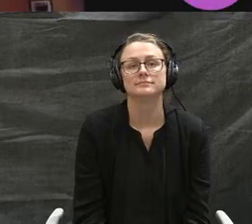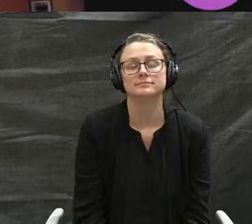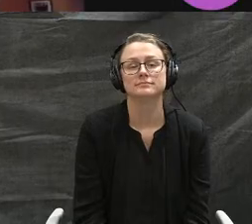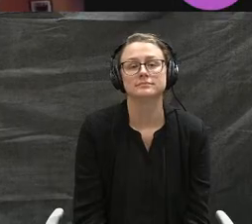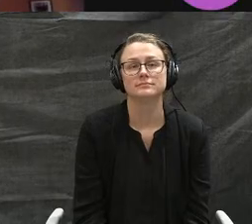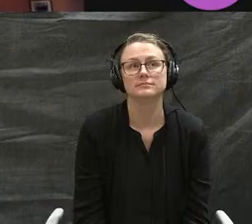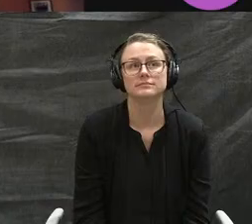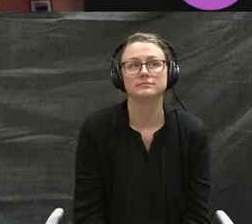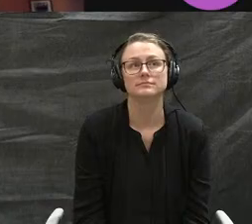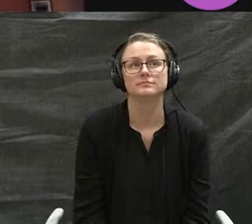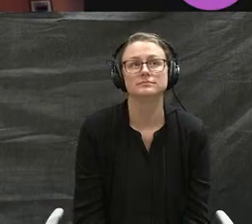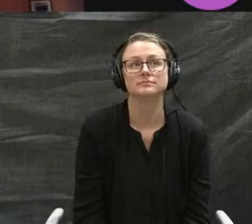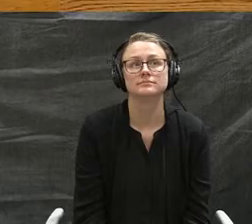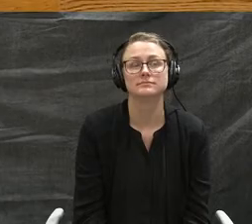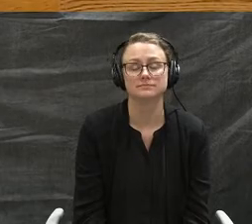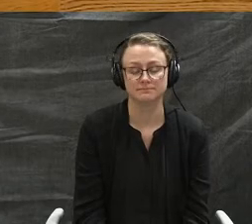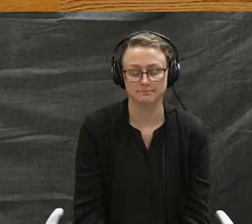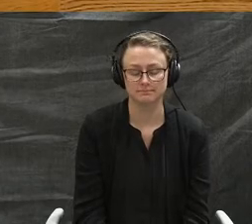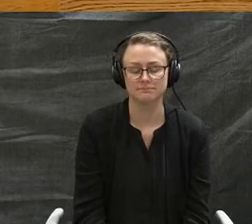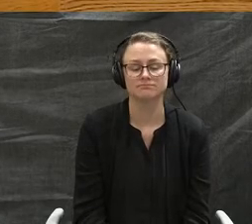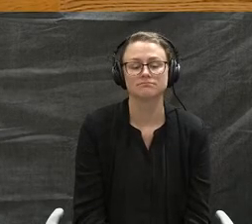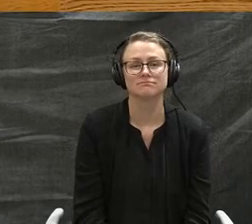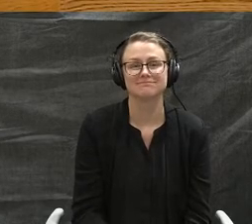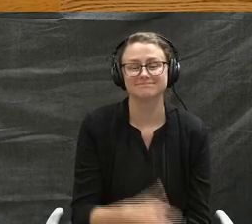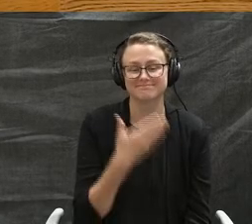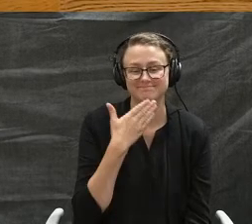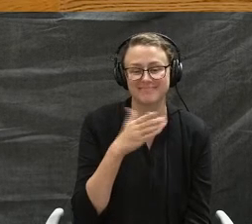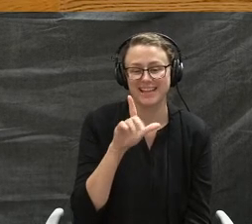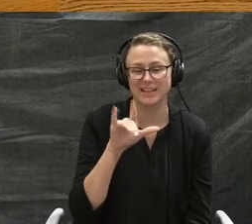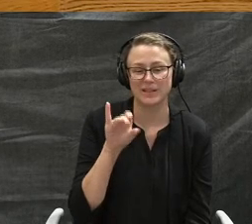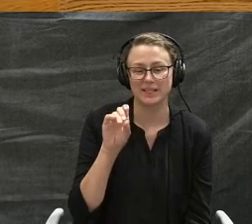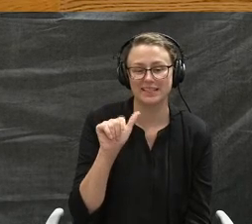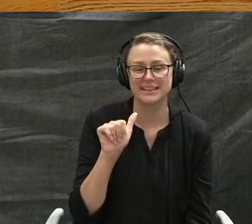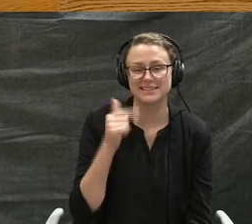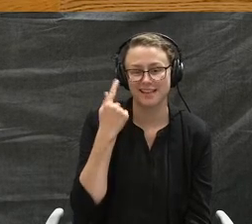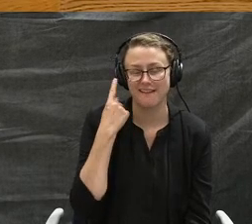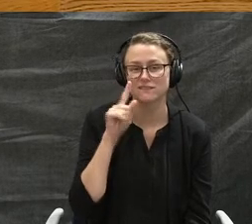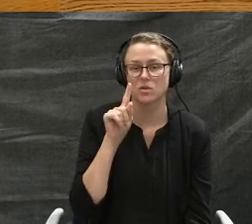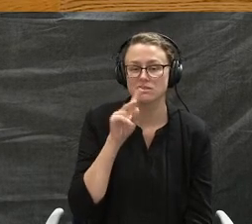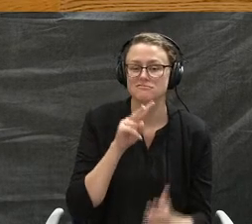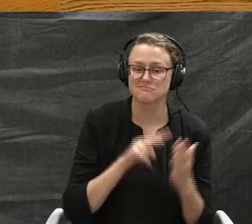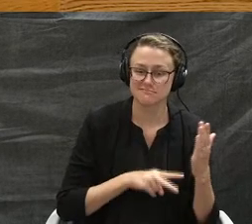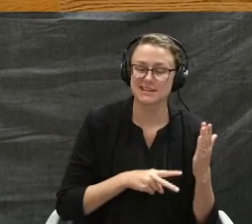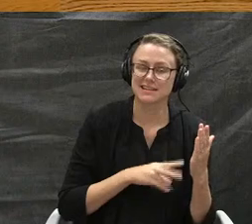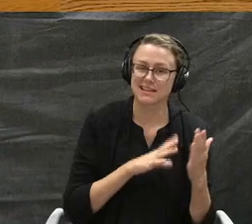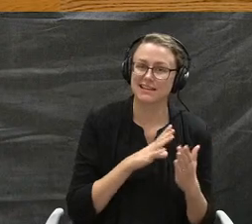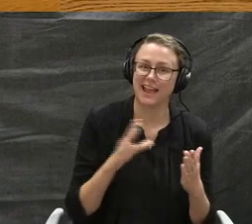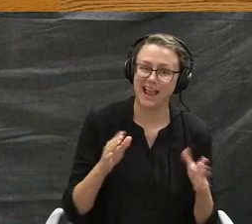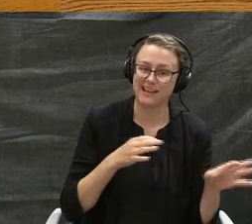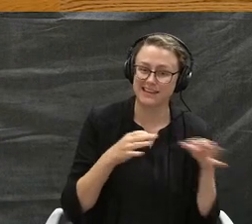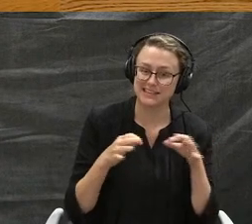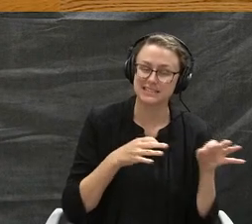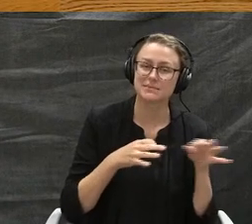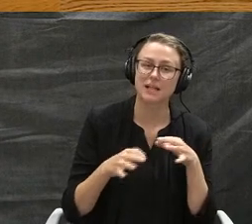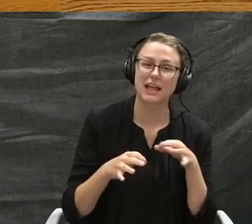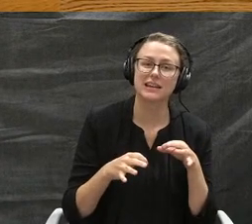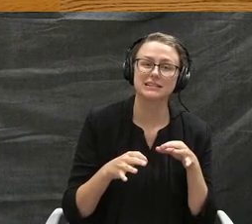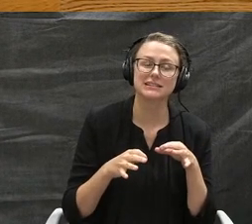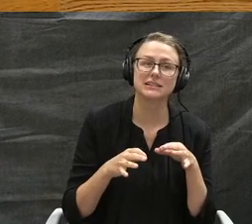Oh OK, thank you Lisa, for. Reading an explaining, we had a slight tech glitch in here